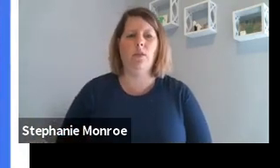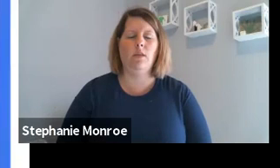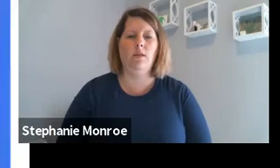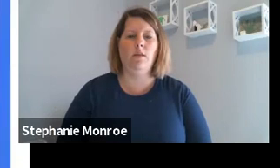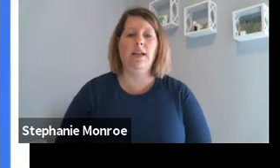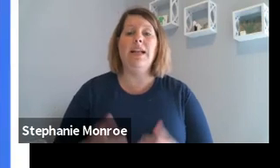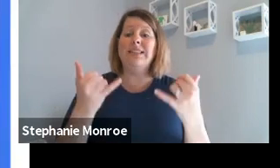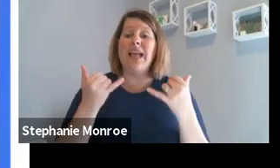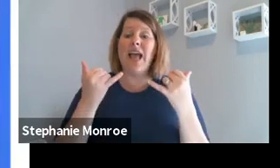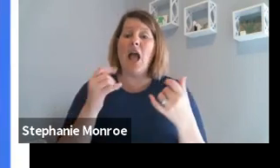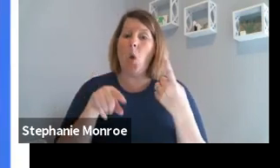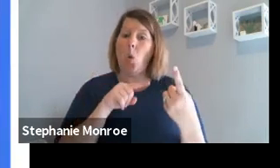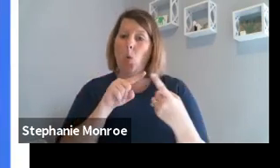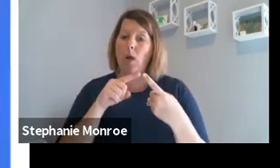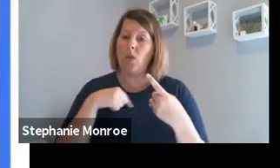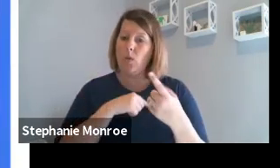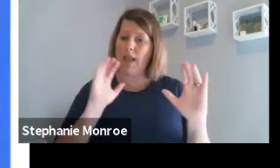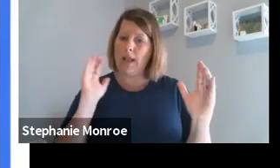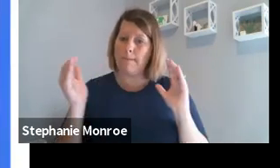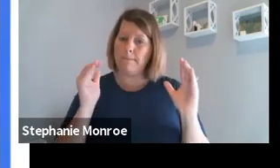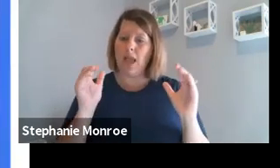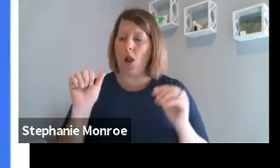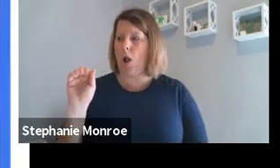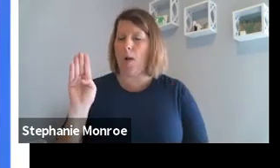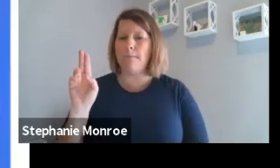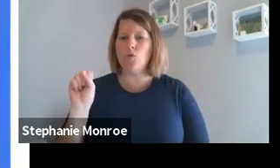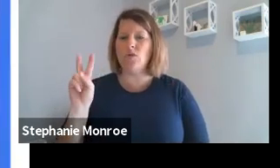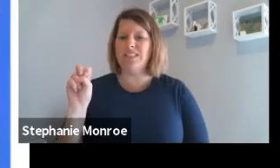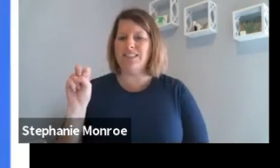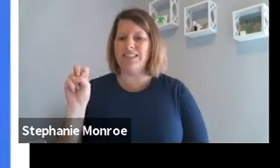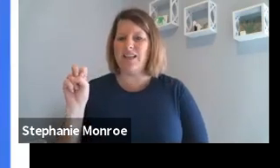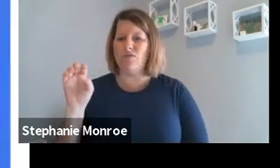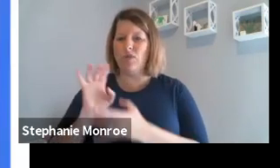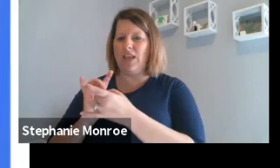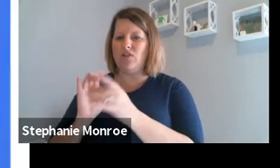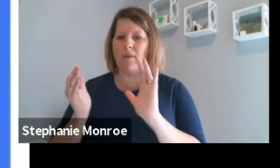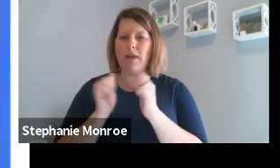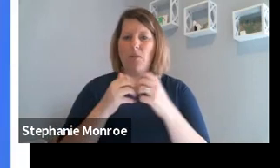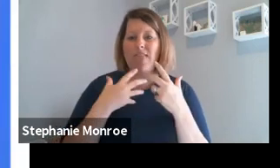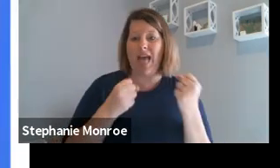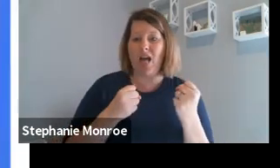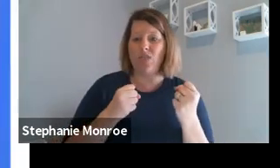Now, when we compare an abusive relationship to a healthy relationship, we need to mention the equality wheel,